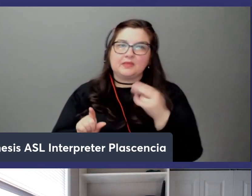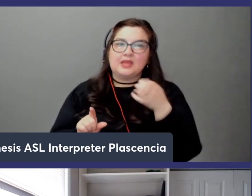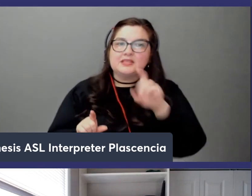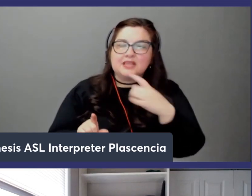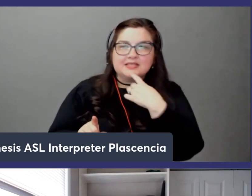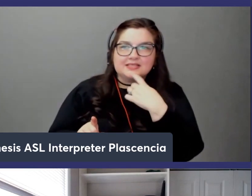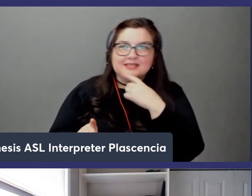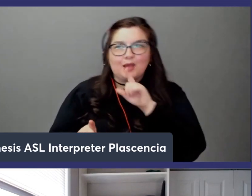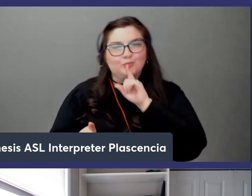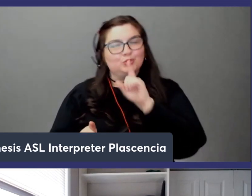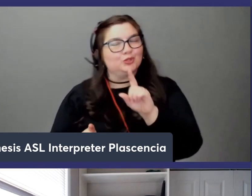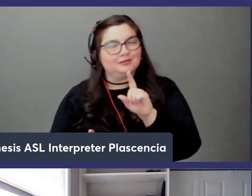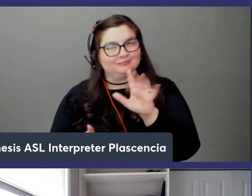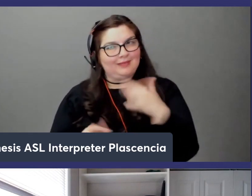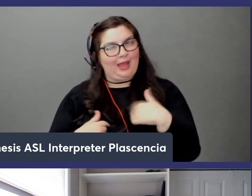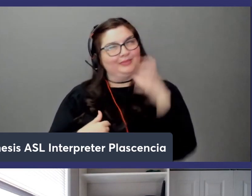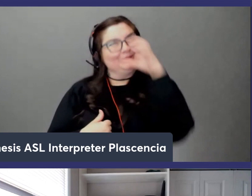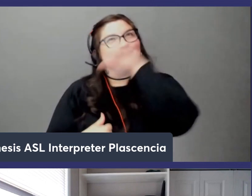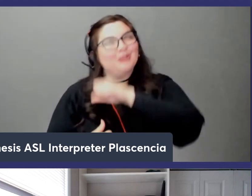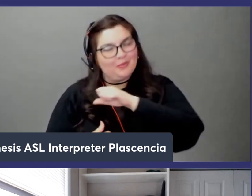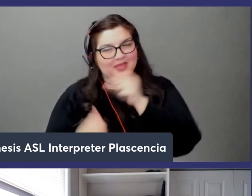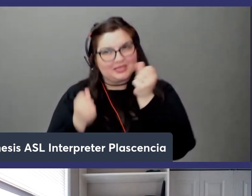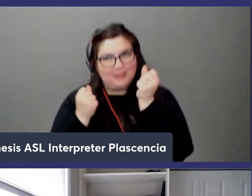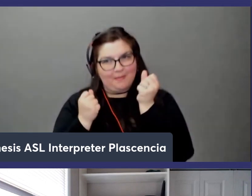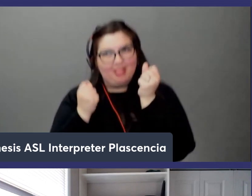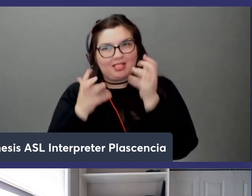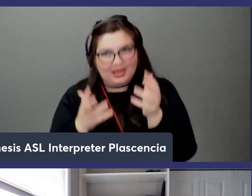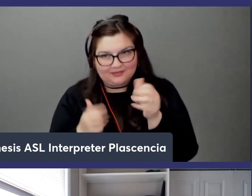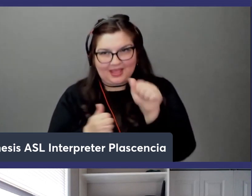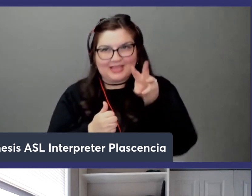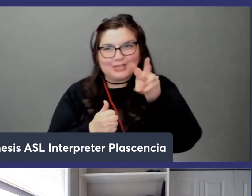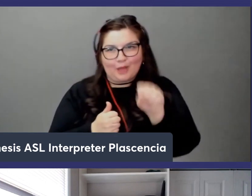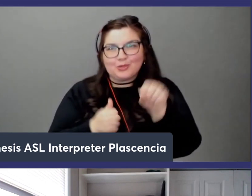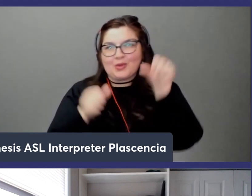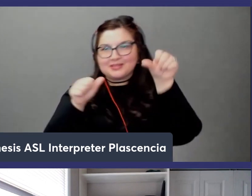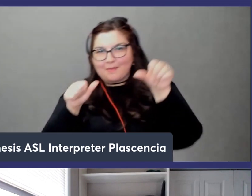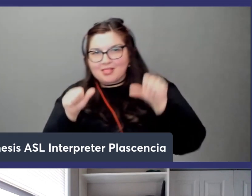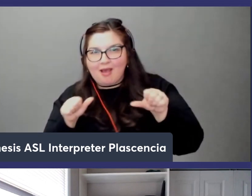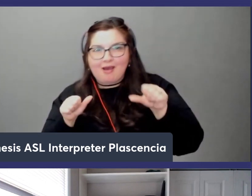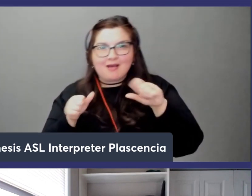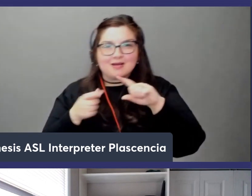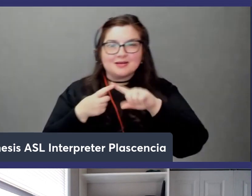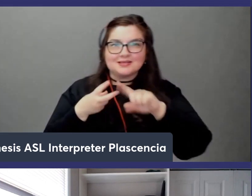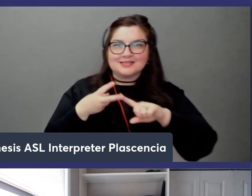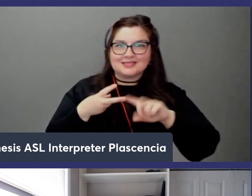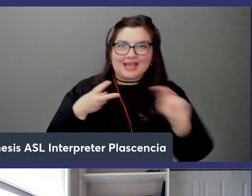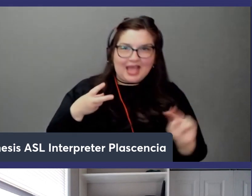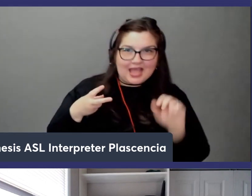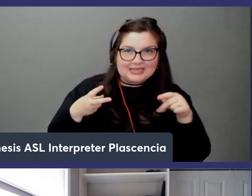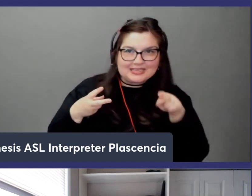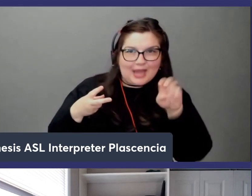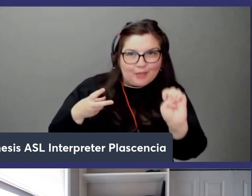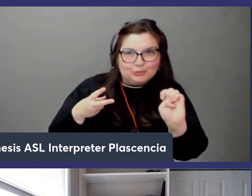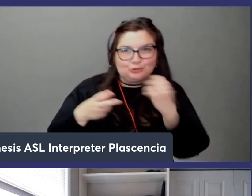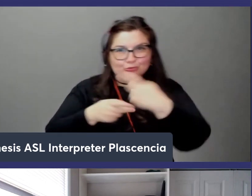of information out there from AWS blogs, Neptune product webpage.